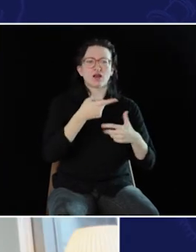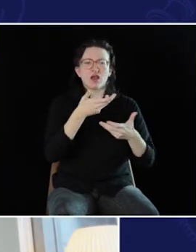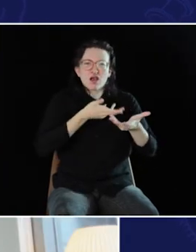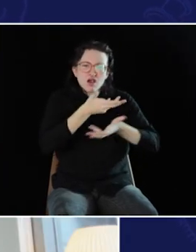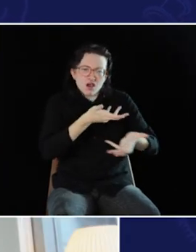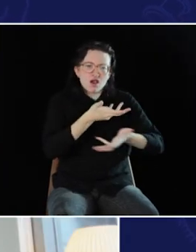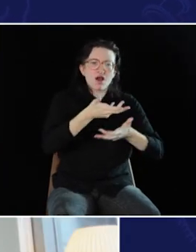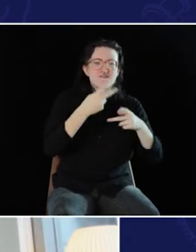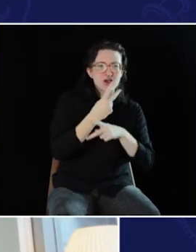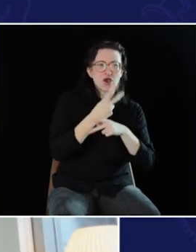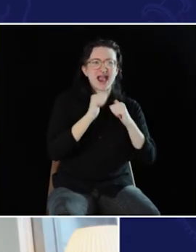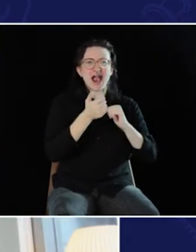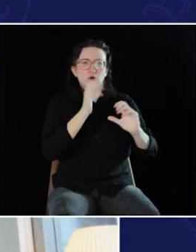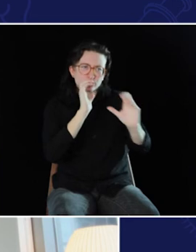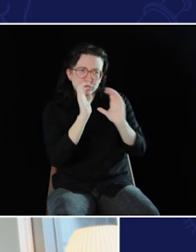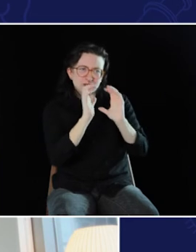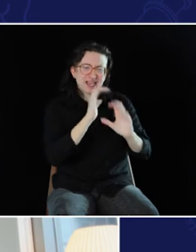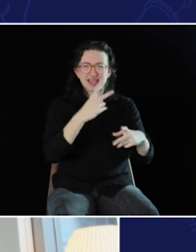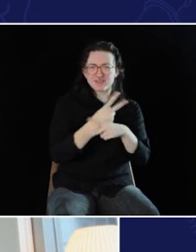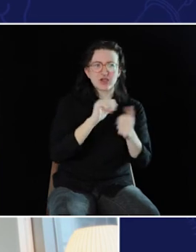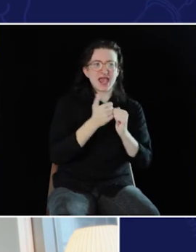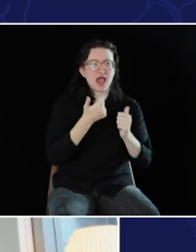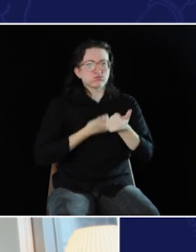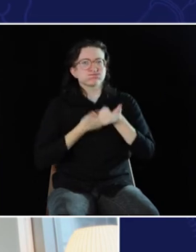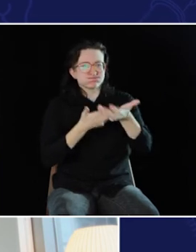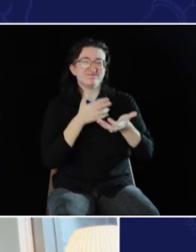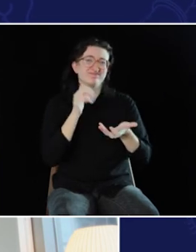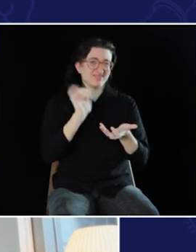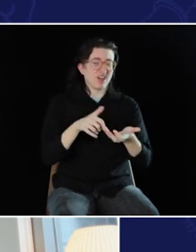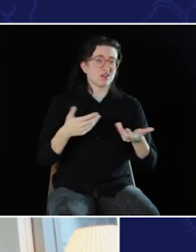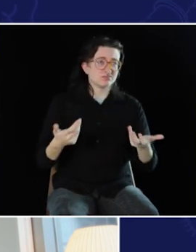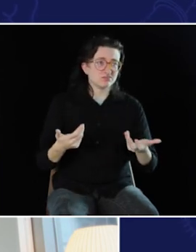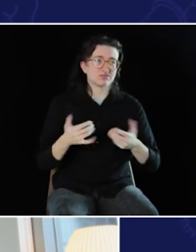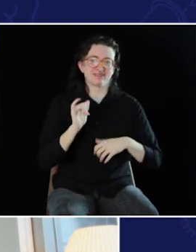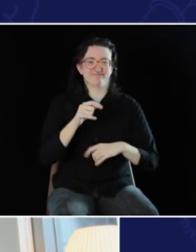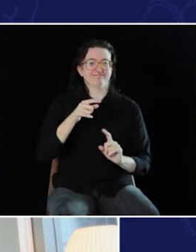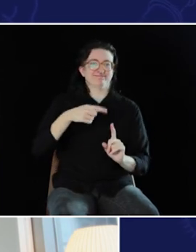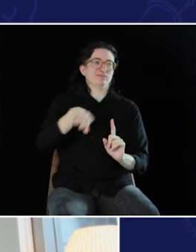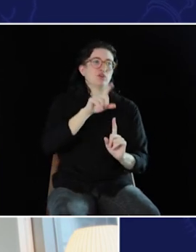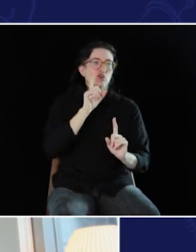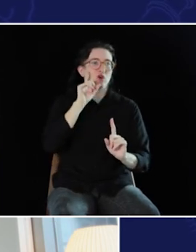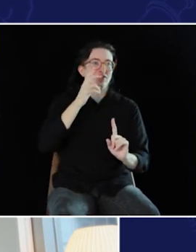this communication bottleneck that Deaf and Hard of Hearing kids face. Not only that,